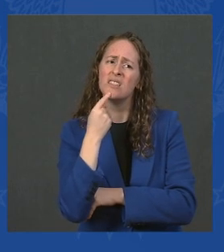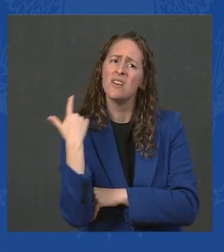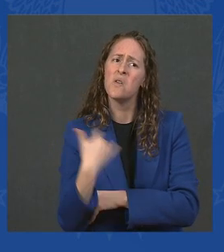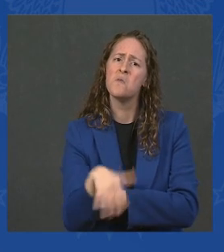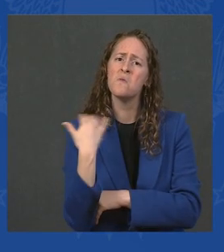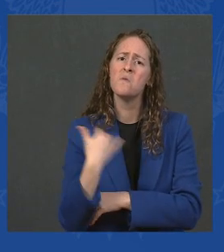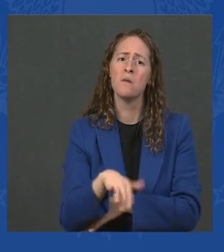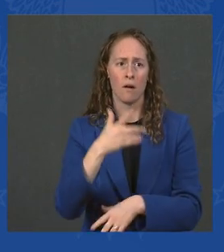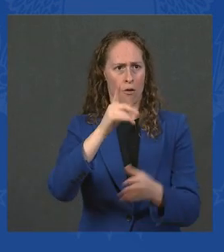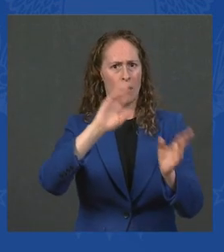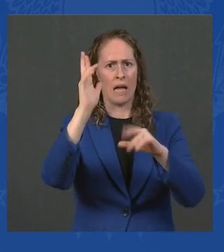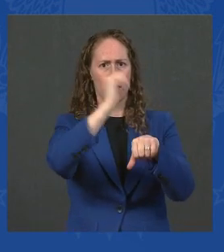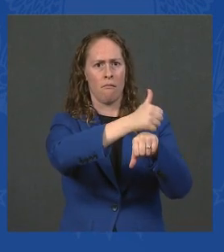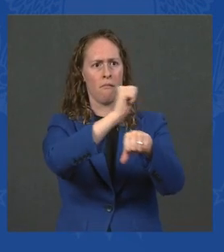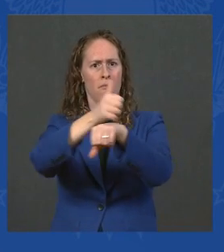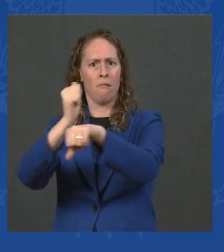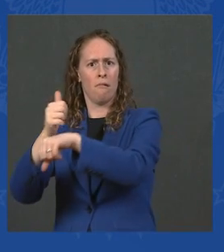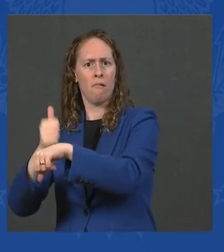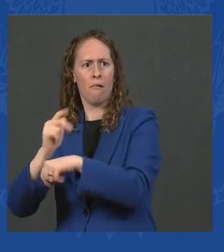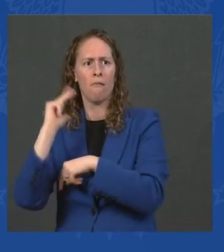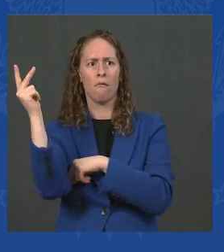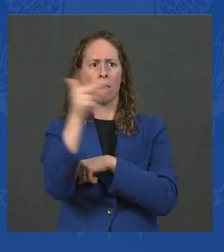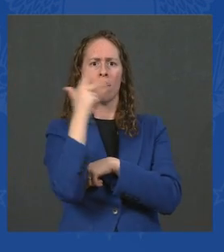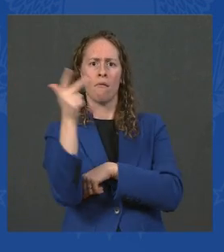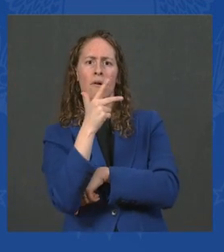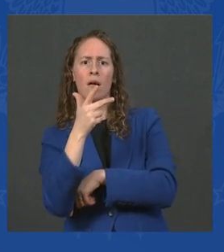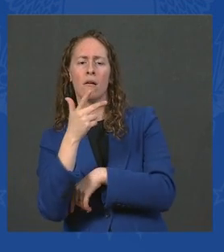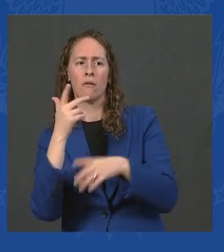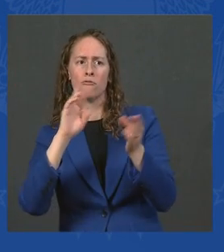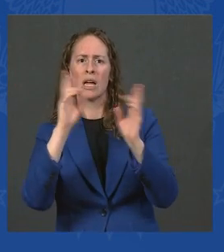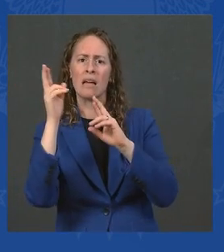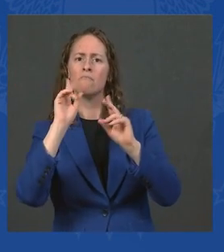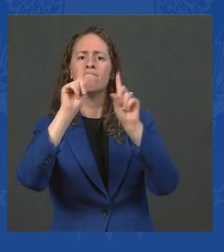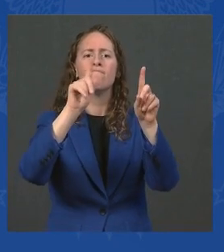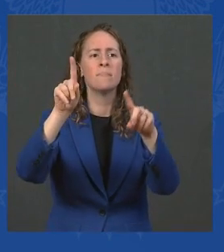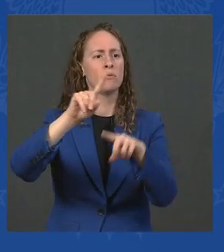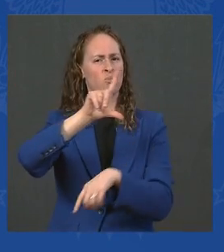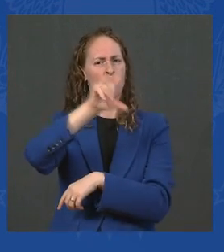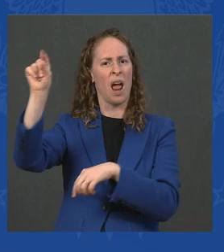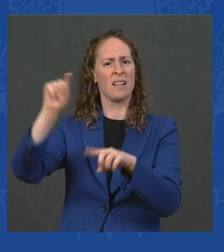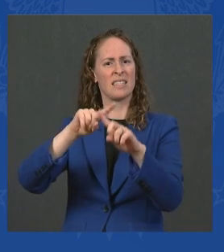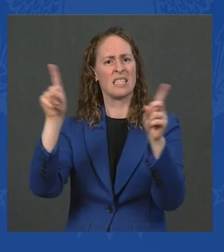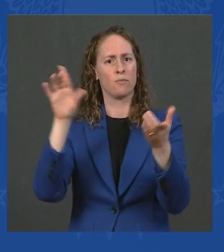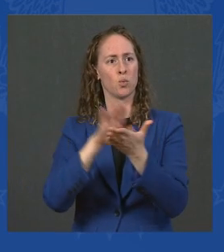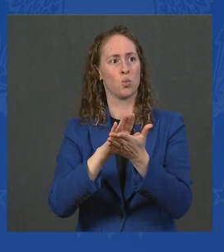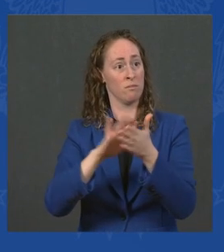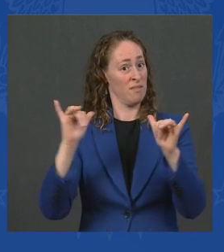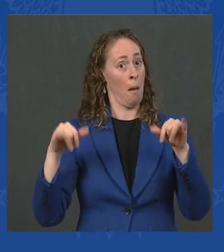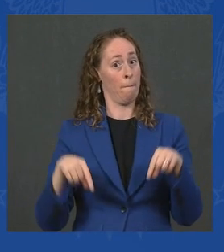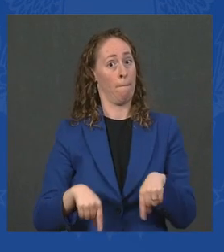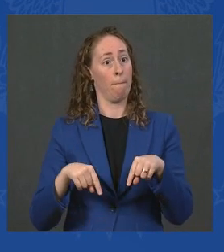in about 20 school sites, including here in Brookland -- the way the kids are going to continue through the month of September.